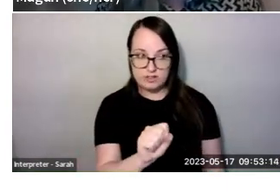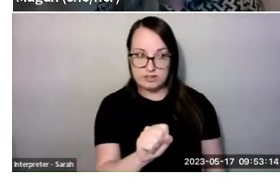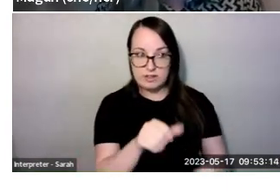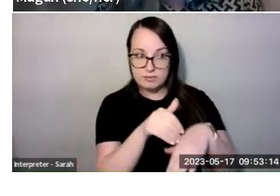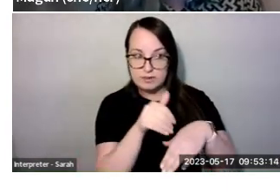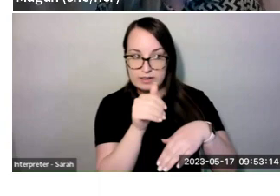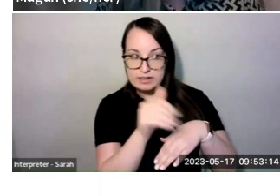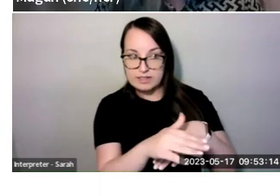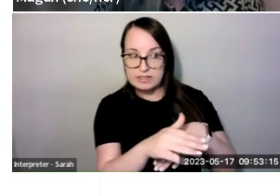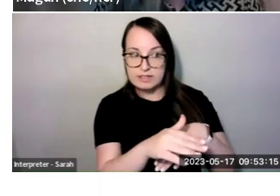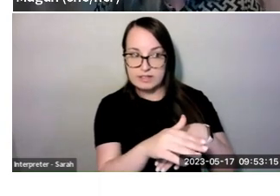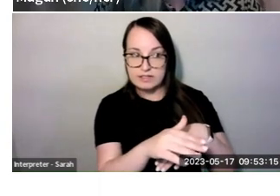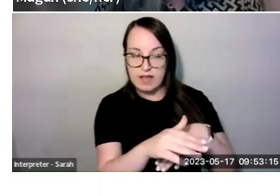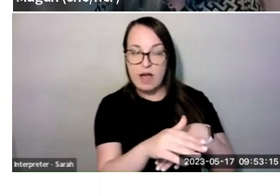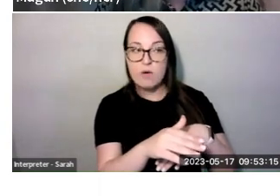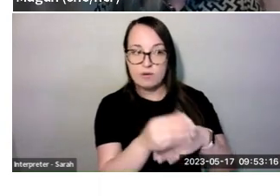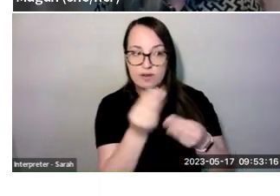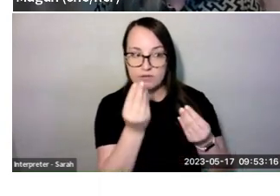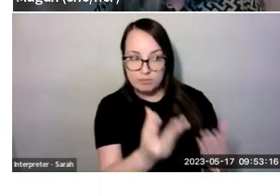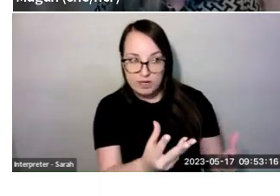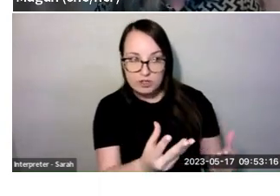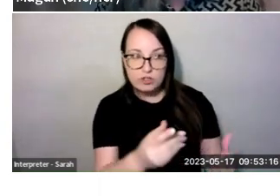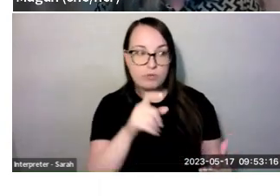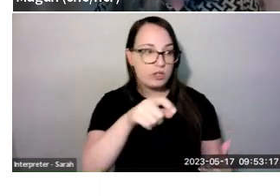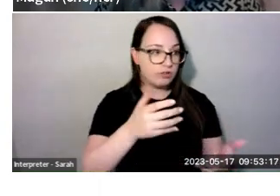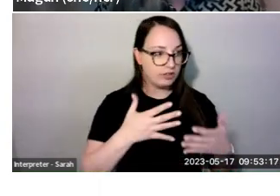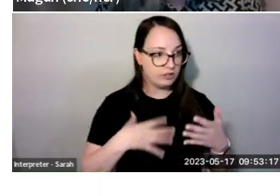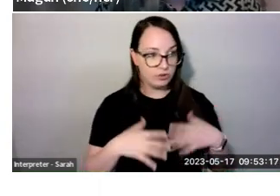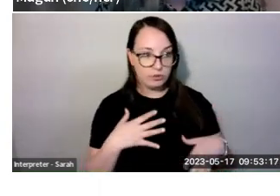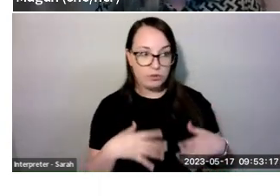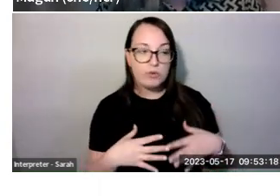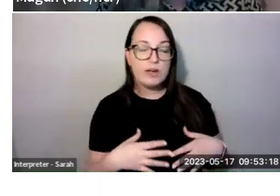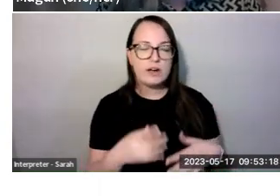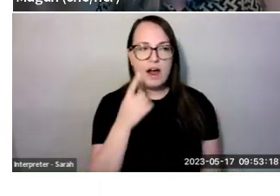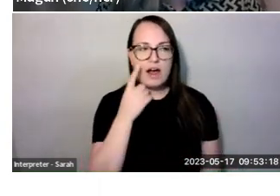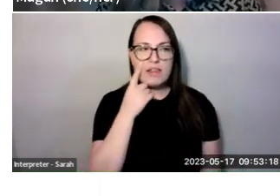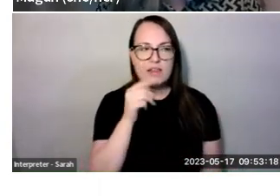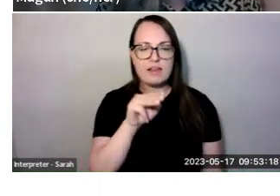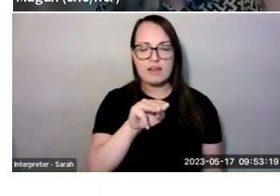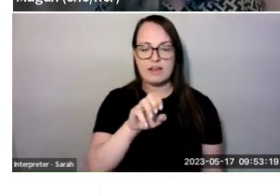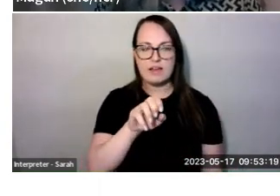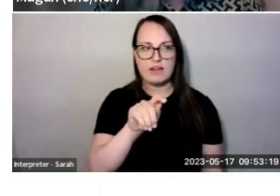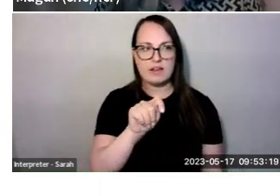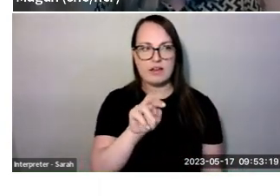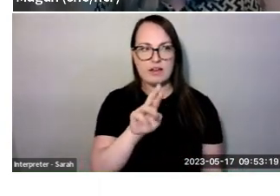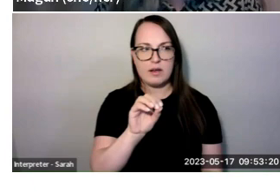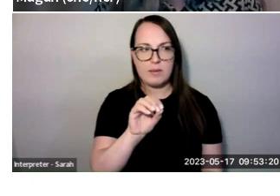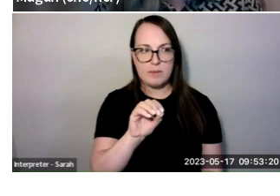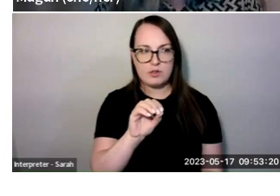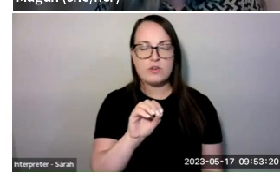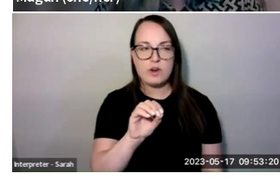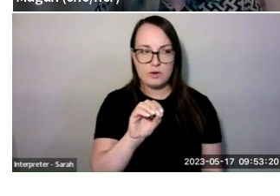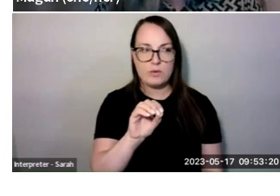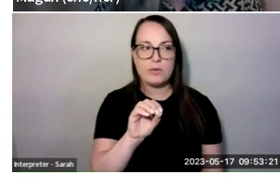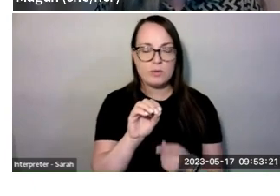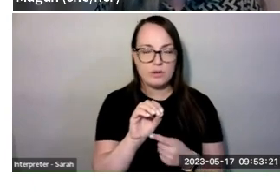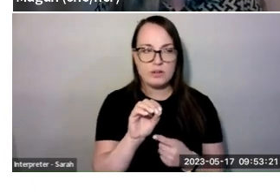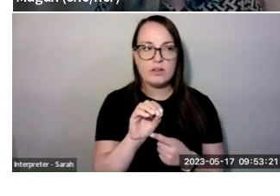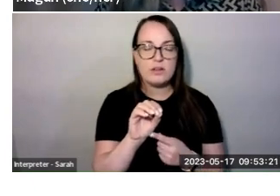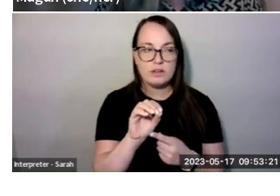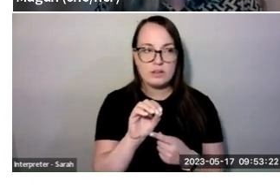volunteer ushers send out an e-mail with basic information, what time you have to be there, what you should wear.